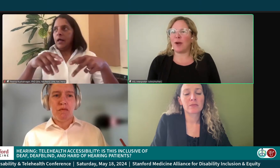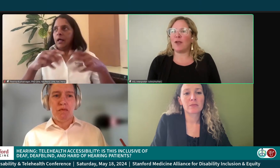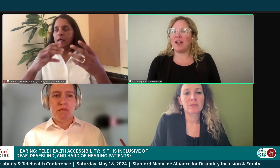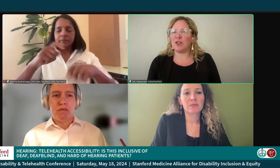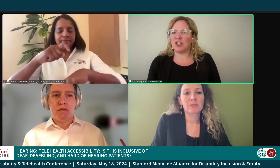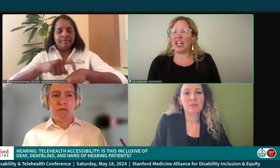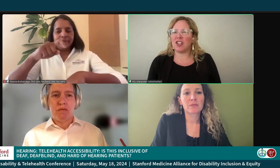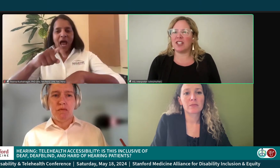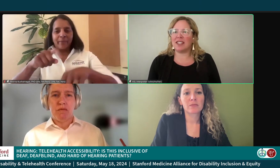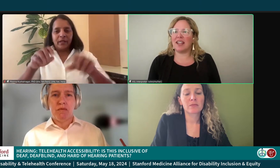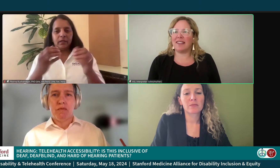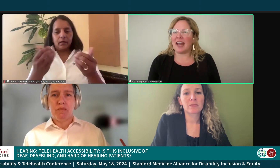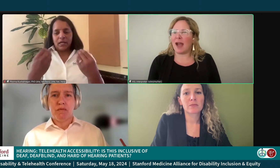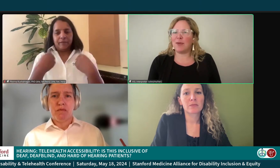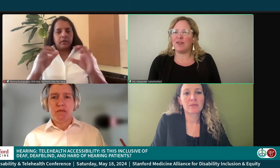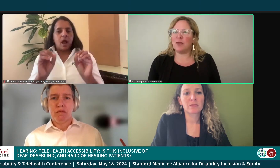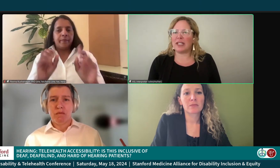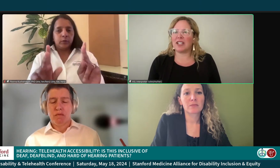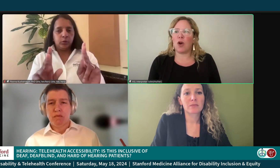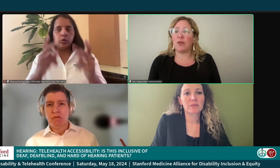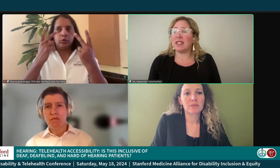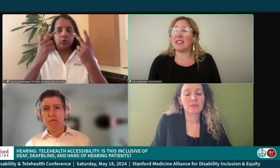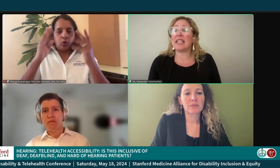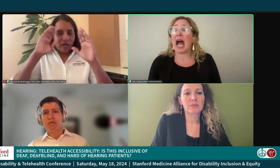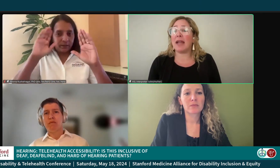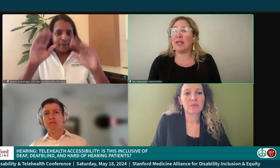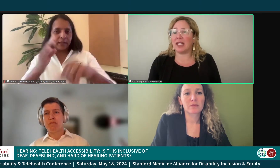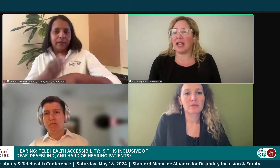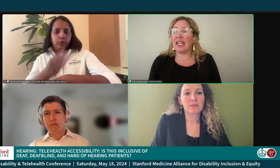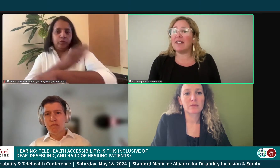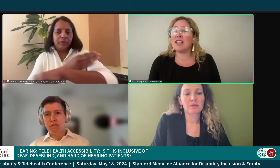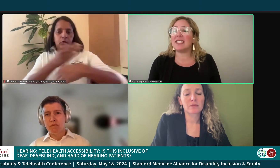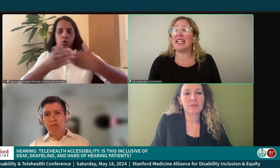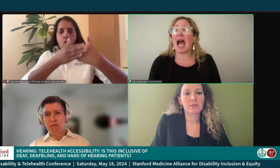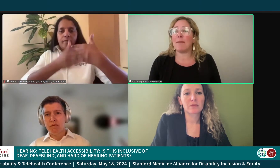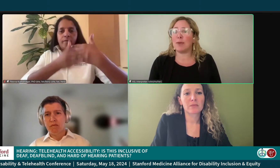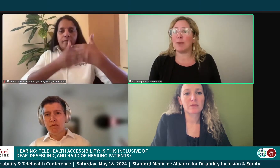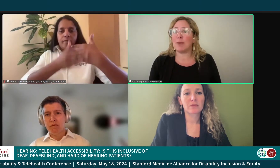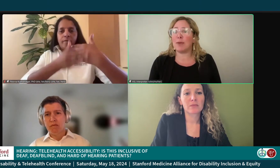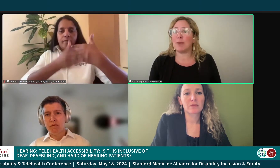about those changes that happened a few weeks ago. This is timely, it gives us the opportunity